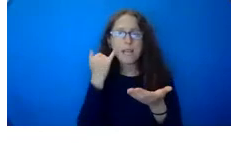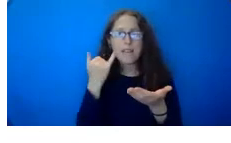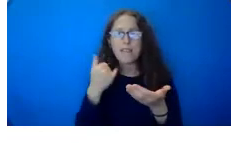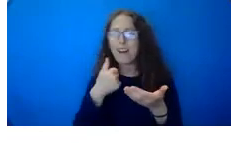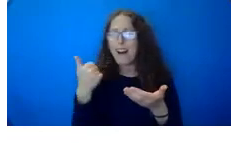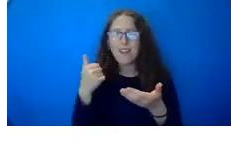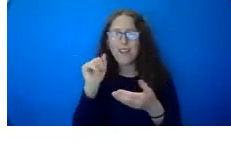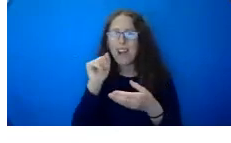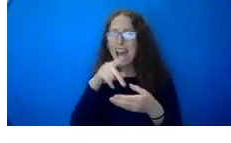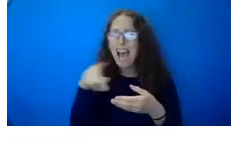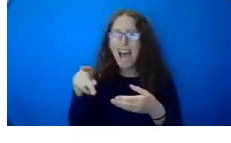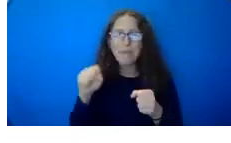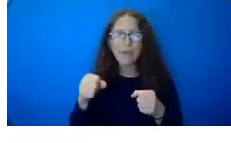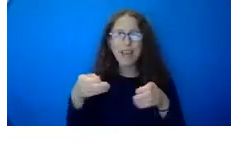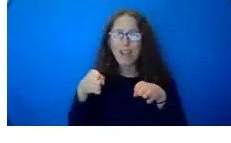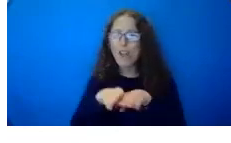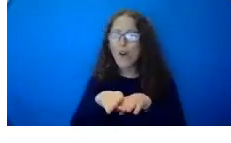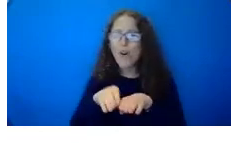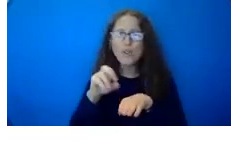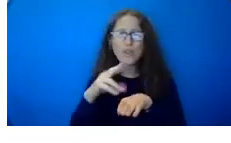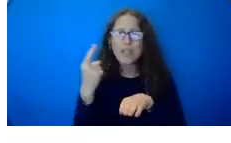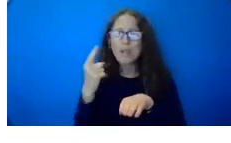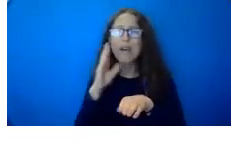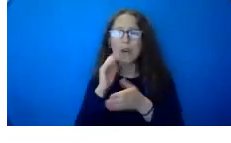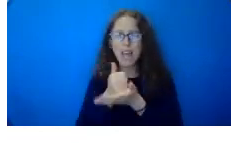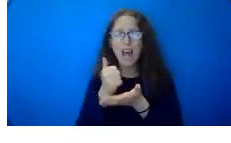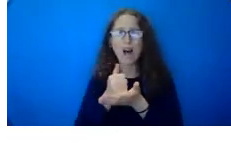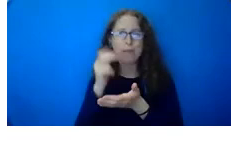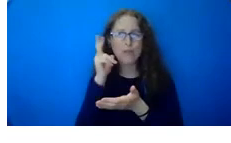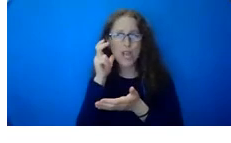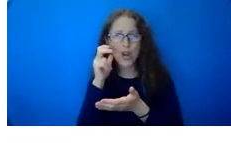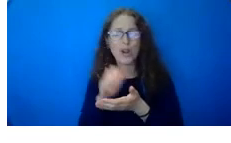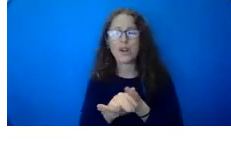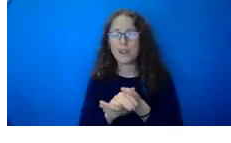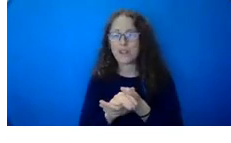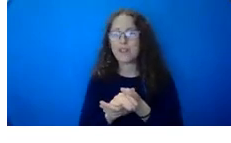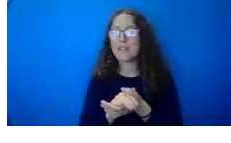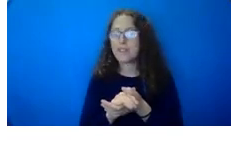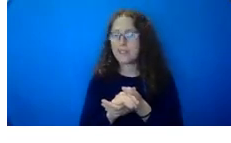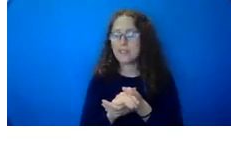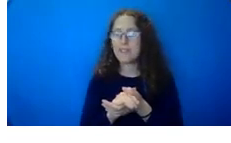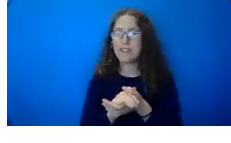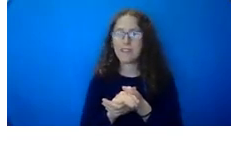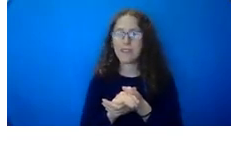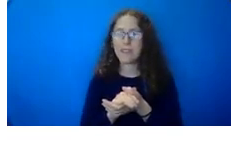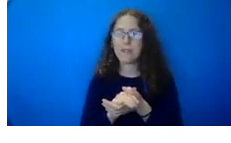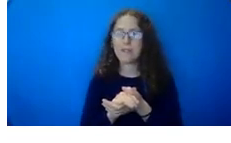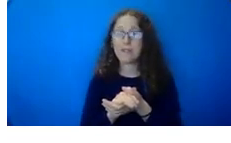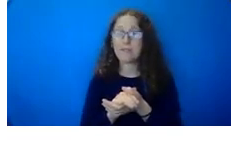YOUR AUDIO WAS CUTTING IN- AND-OUT A LITTLE BIT FOR PART OF THE INTRODUCTION.